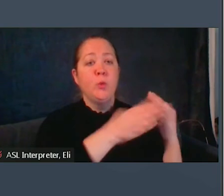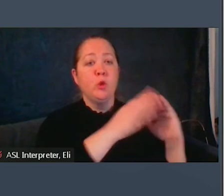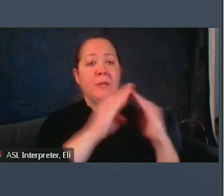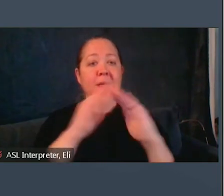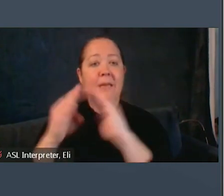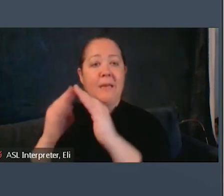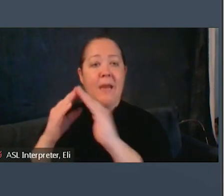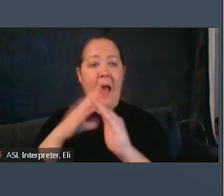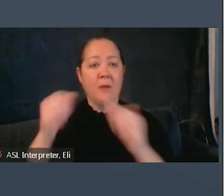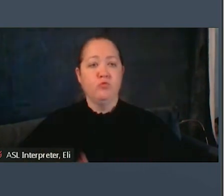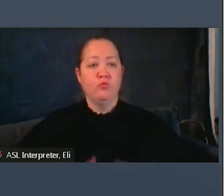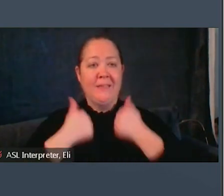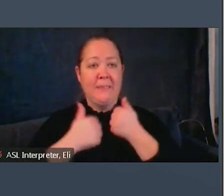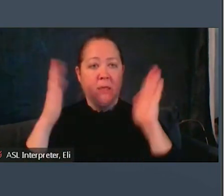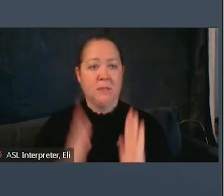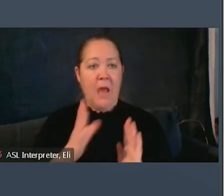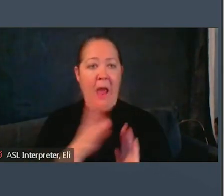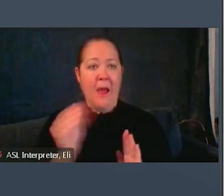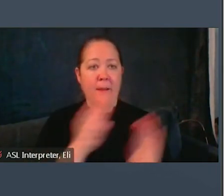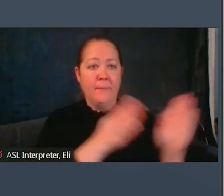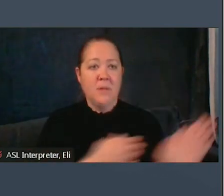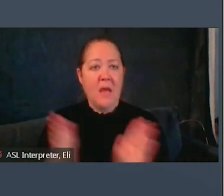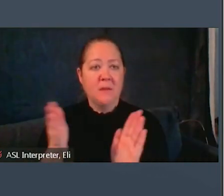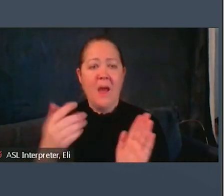I'm not aware of one posted or mail sent to us.